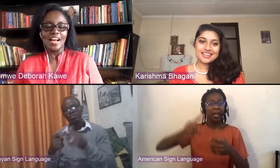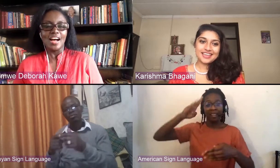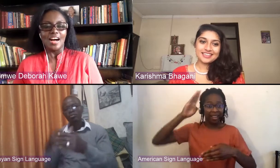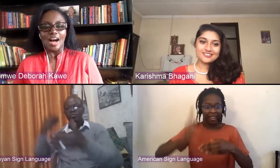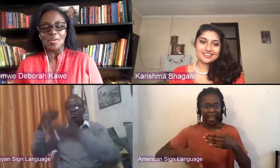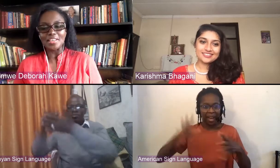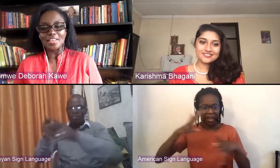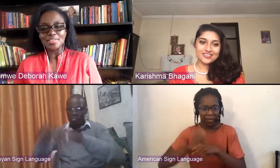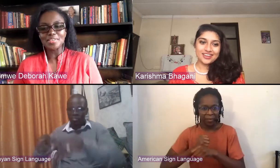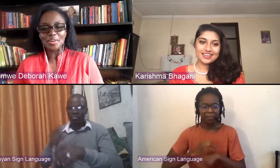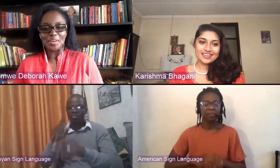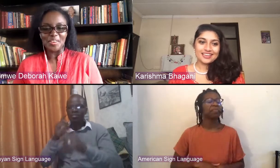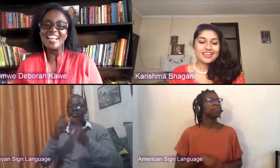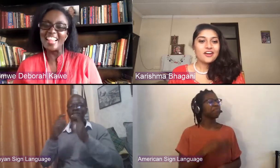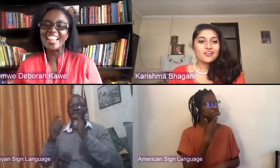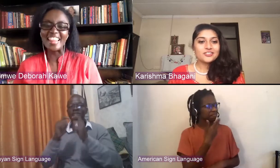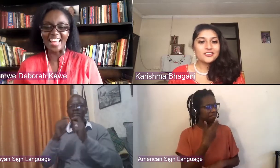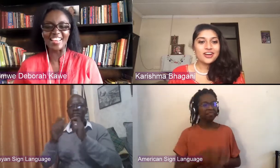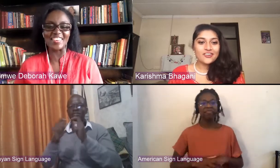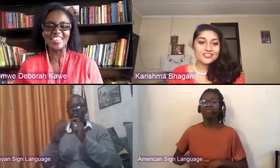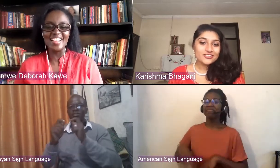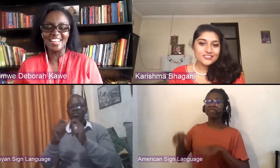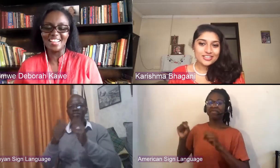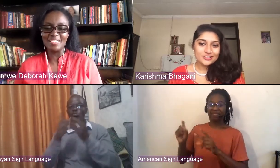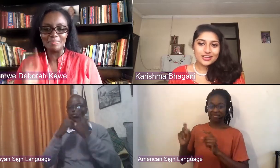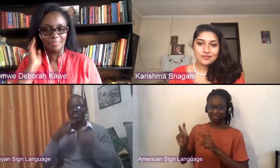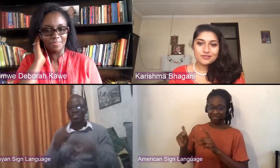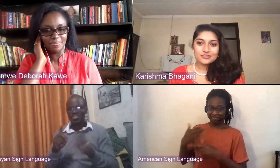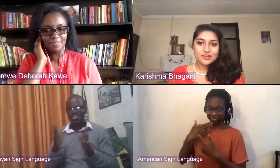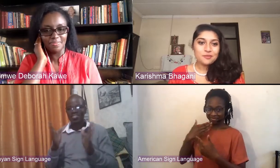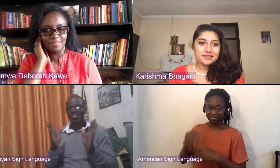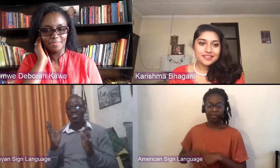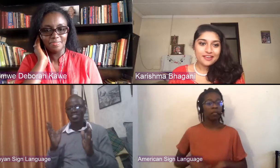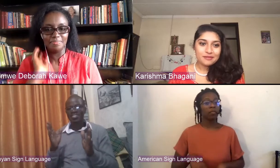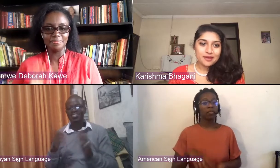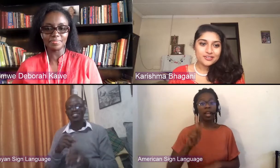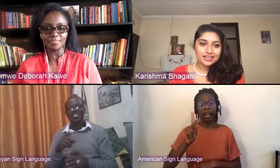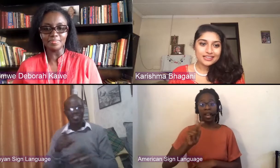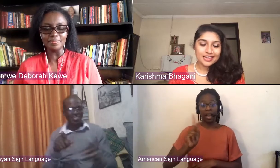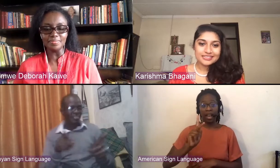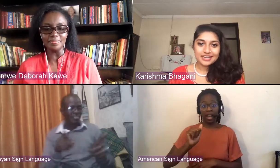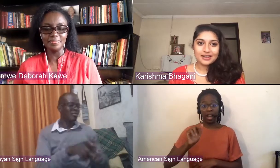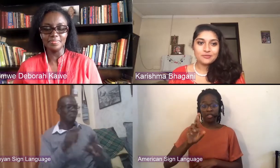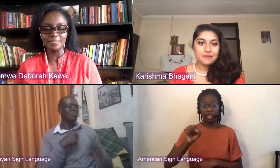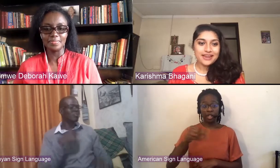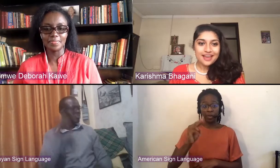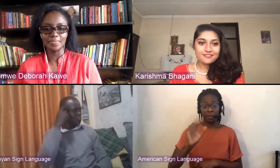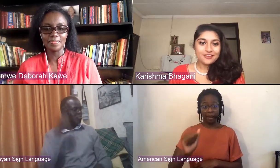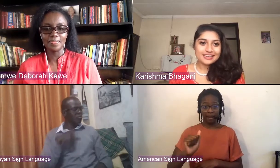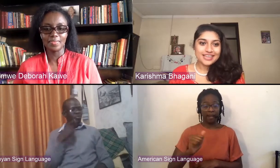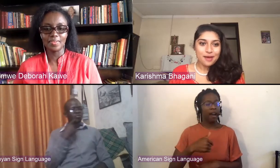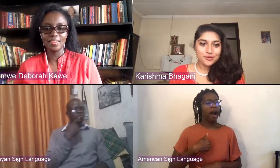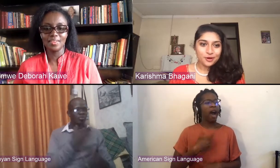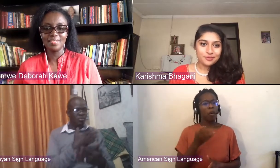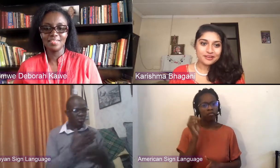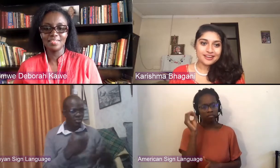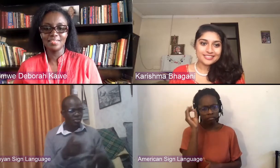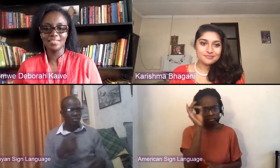Thank you . Thank you. Also just thought I would jump in there and mention that we might have a little cameo appearance